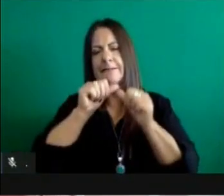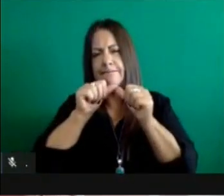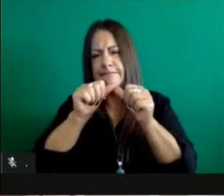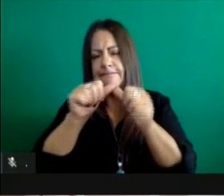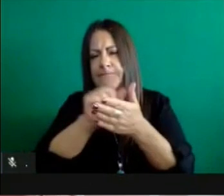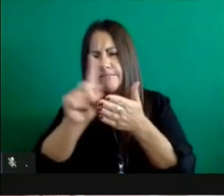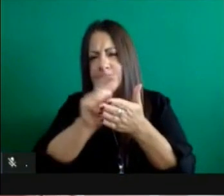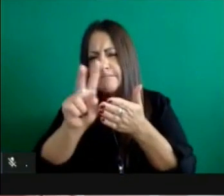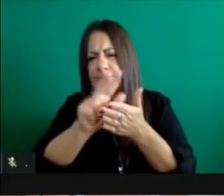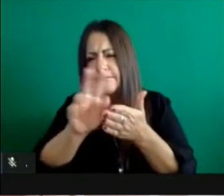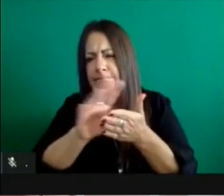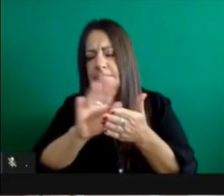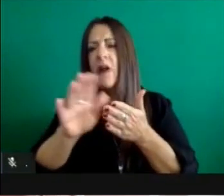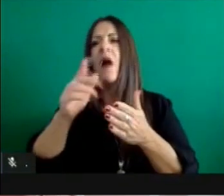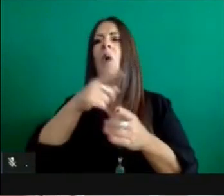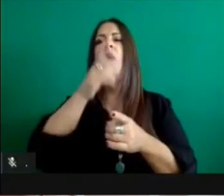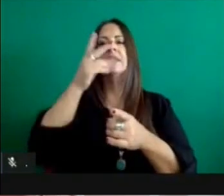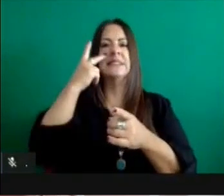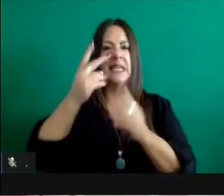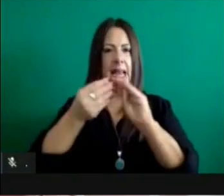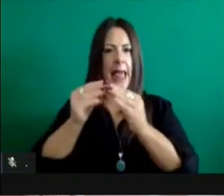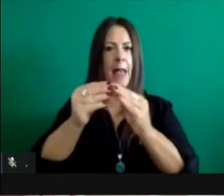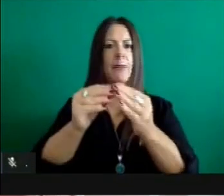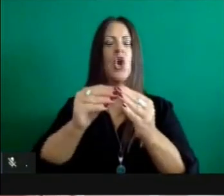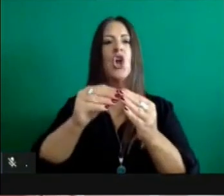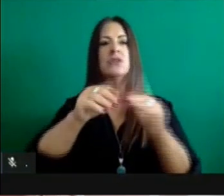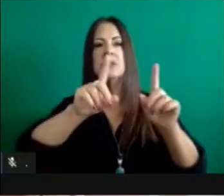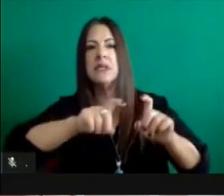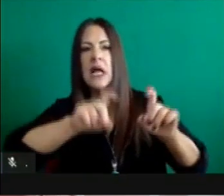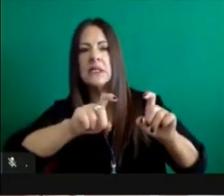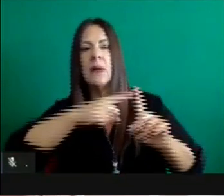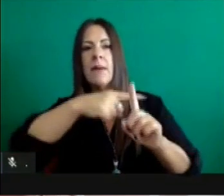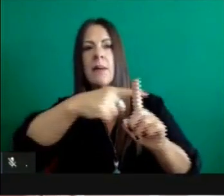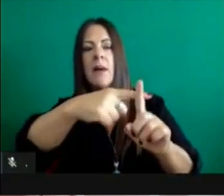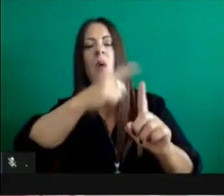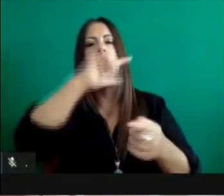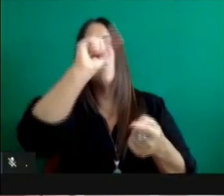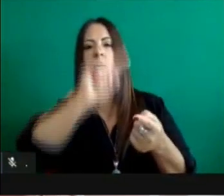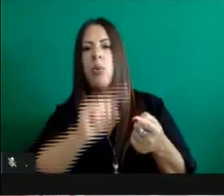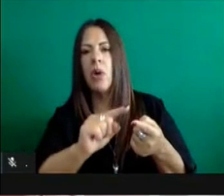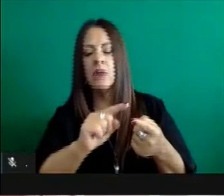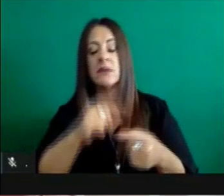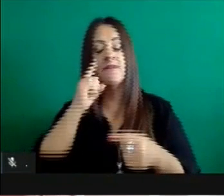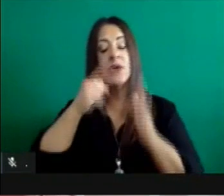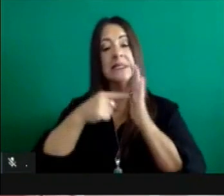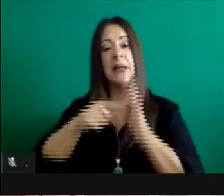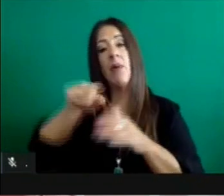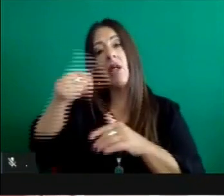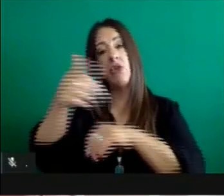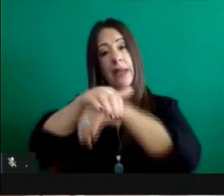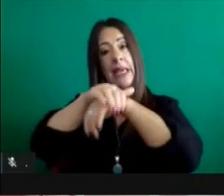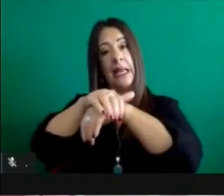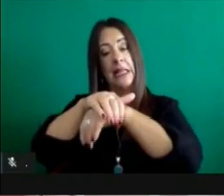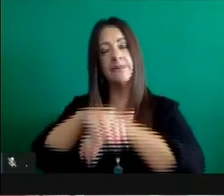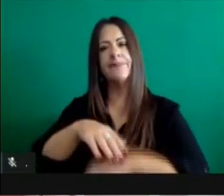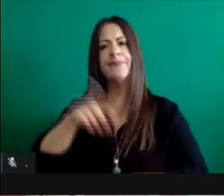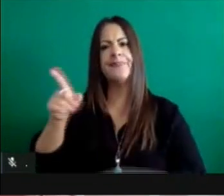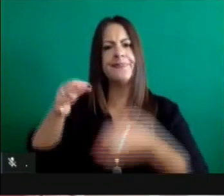THIS STATE, REGIONAL -- I SHOULD SAY -- REGIONAL STAY-AT- HOME ORDER EFFECTIVELY, WE CAN SEE, IN SHORT AMOUNT OF TIME,